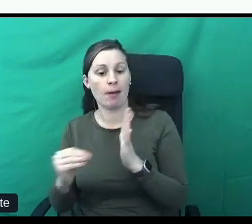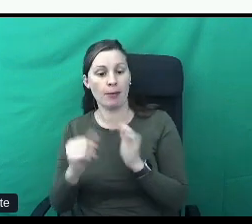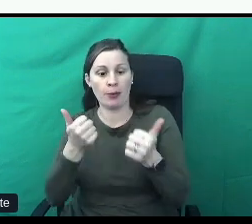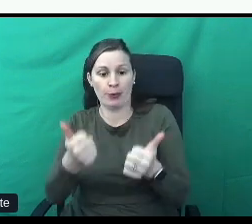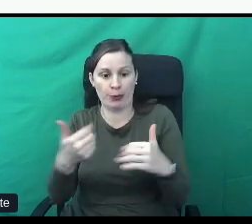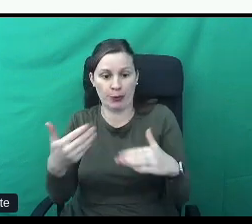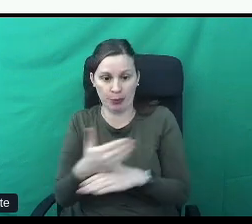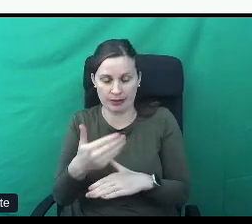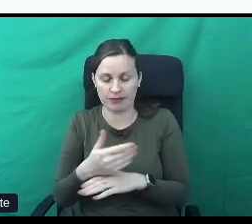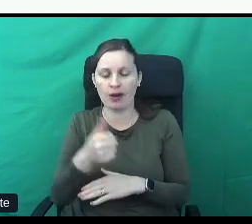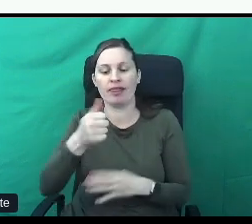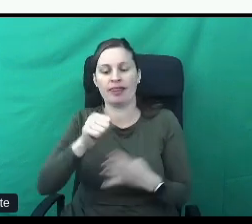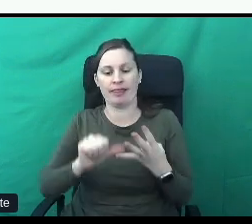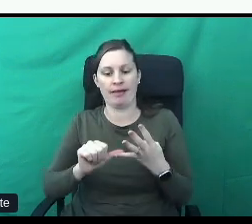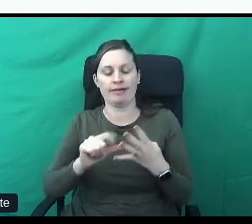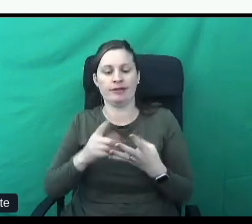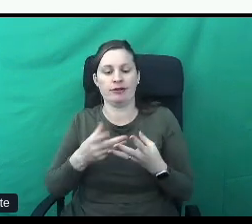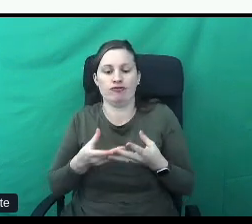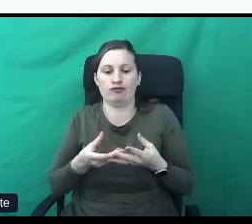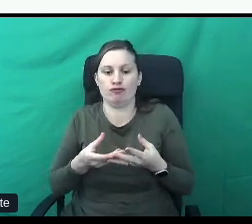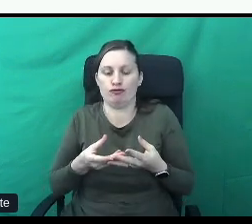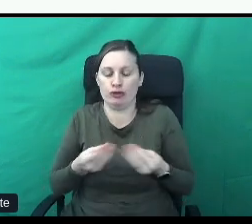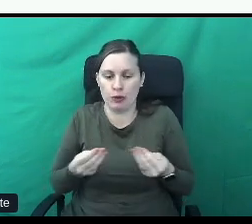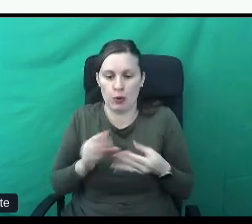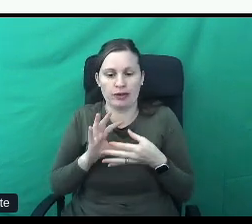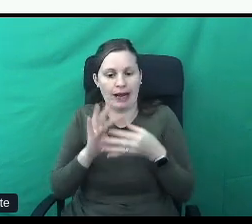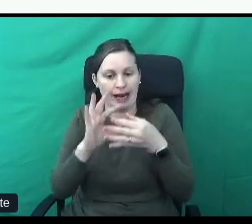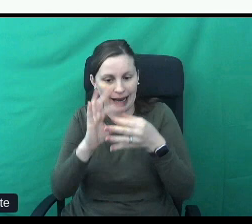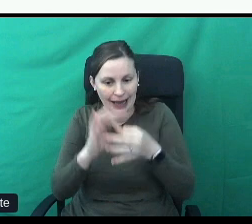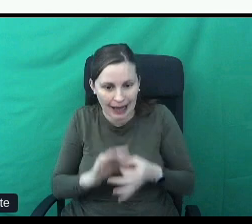And some resources and links and tools and so on.